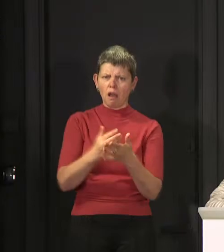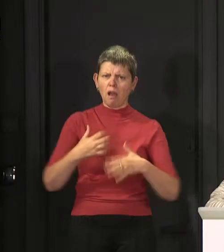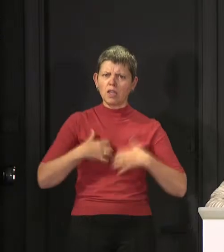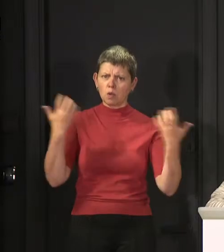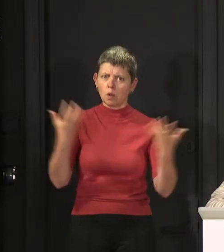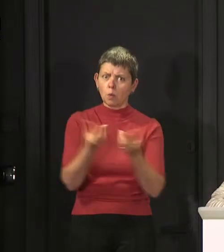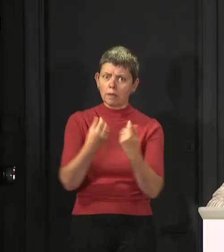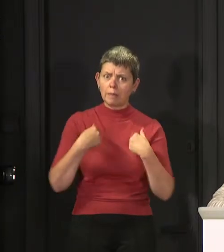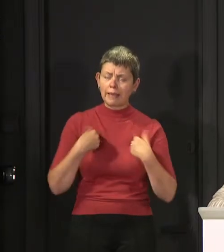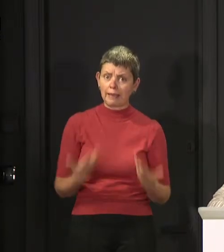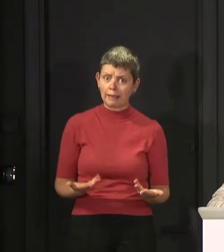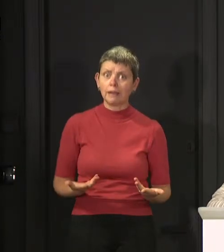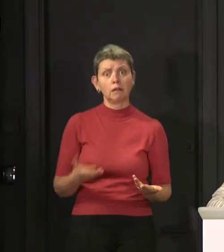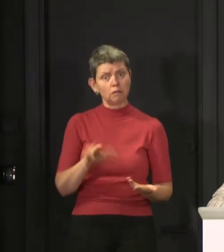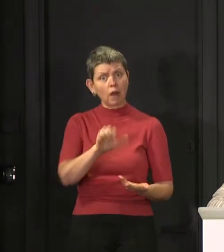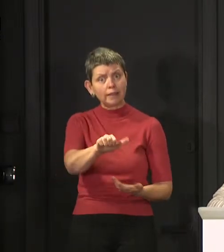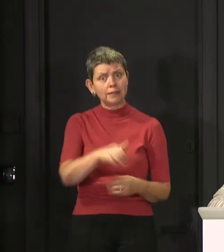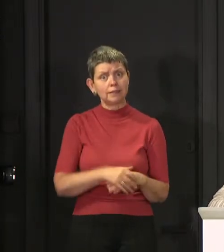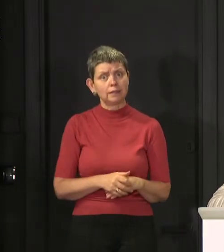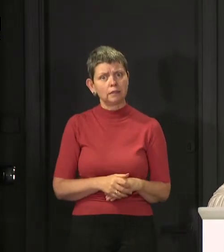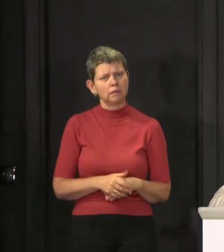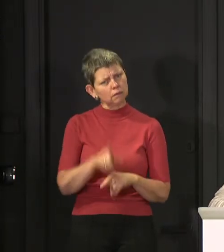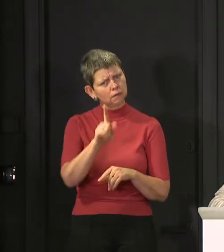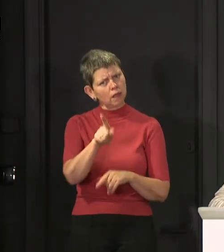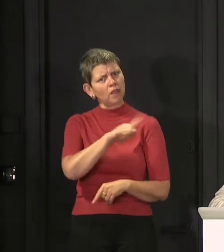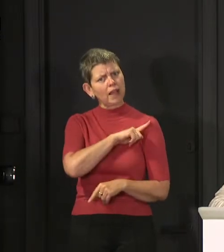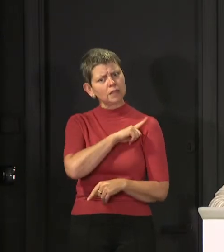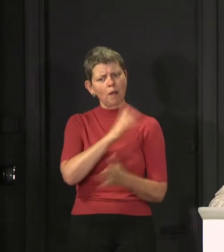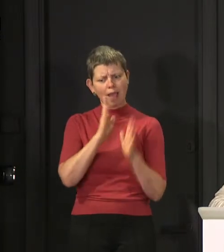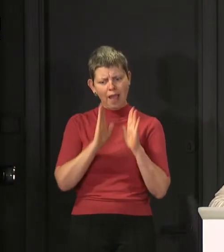doing that. So I need to take these decisions, the Scottish Government needs to take these